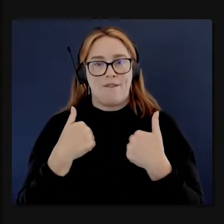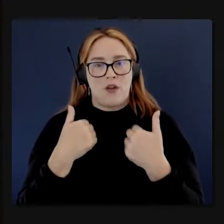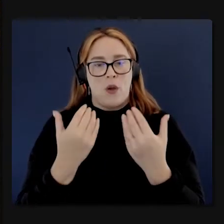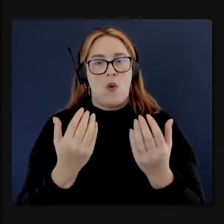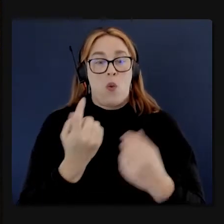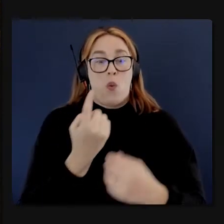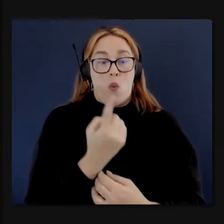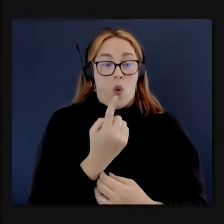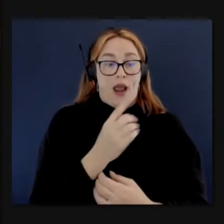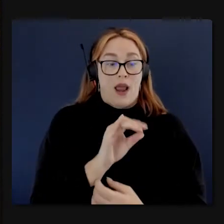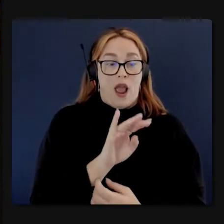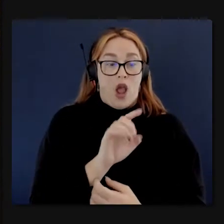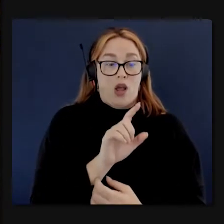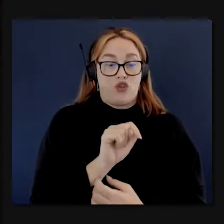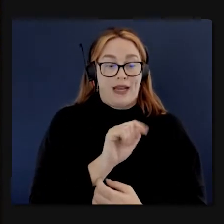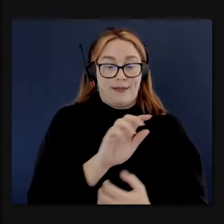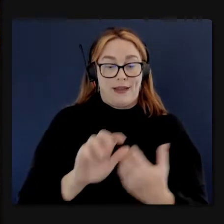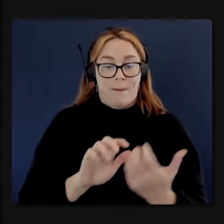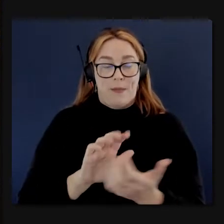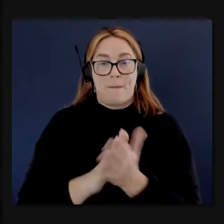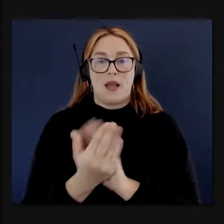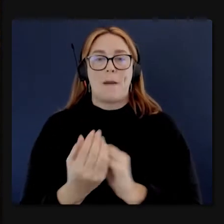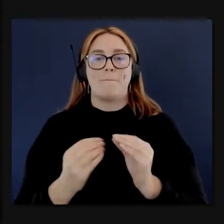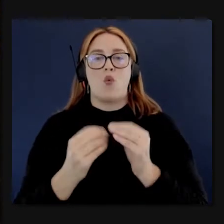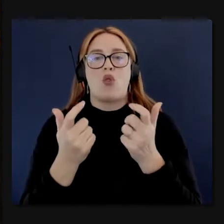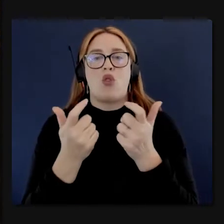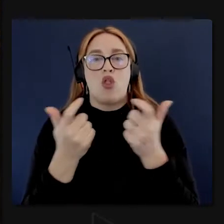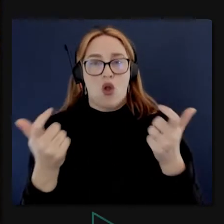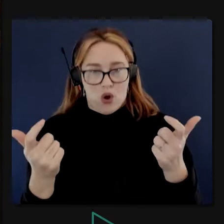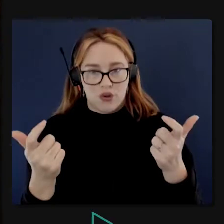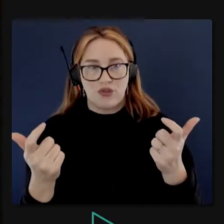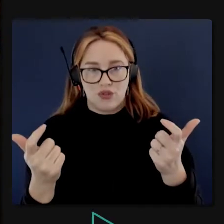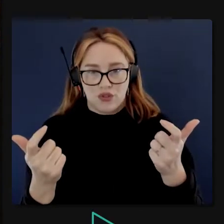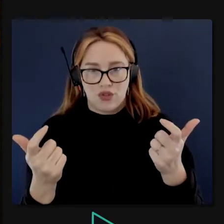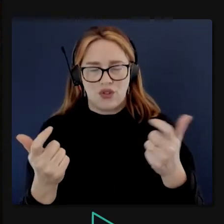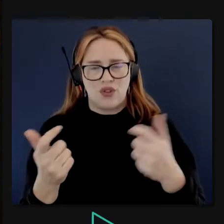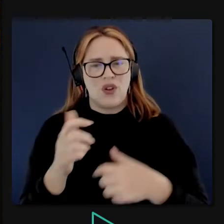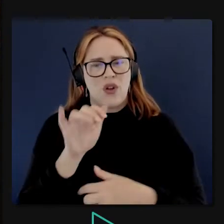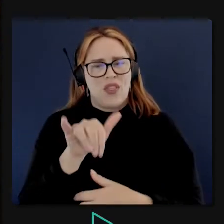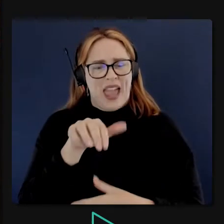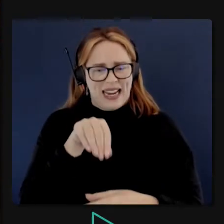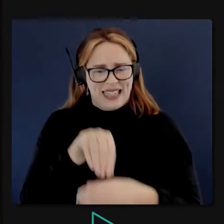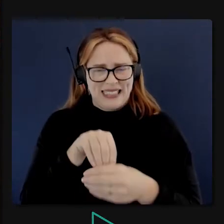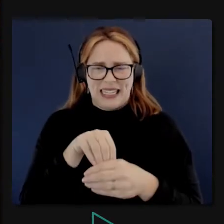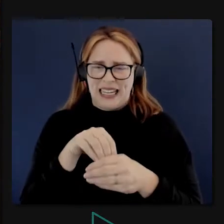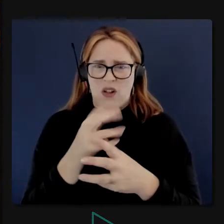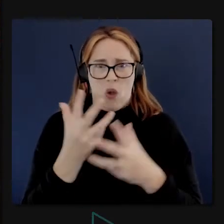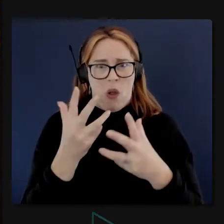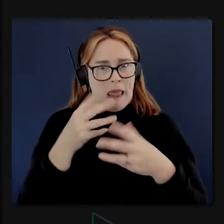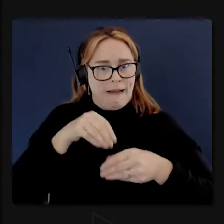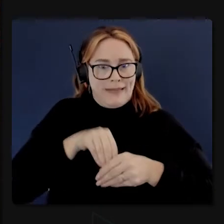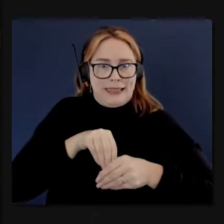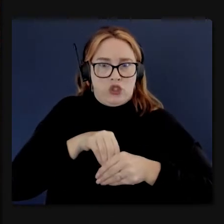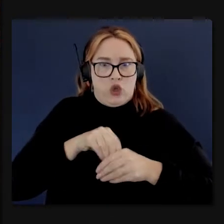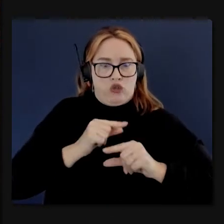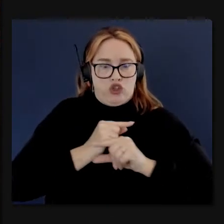combining objects into a larger object. This tends to create objects that are riddled with internal geometry,